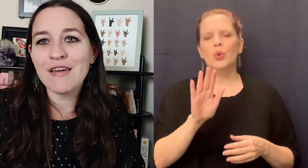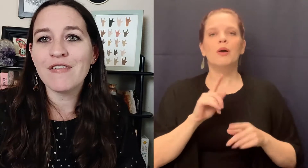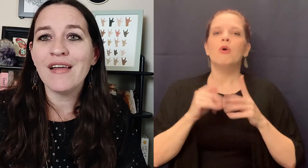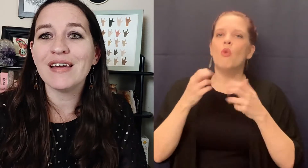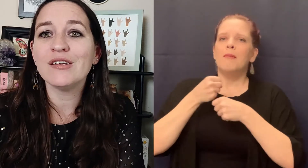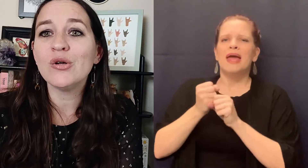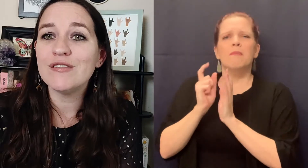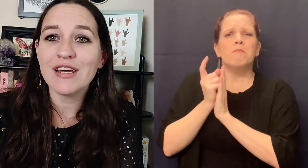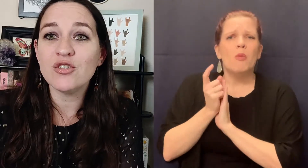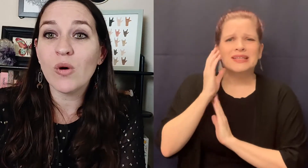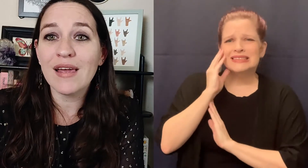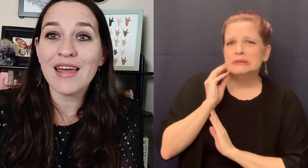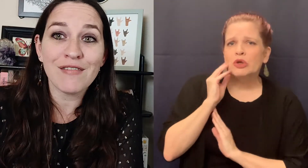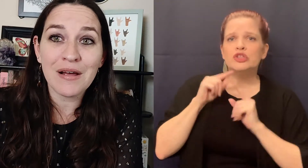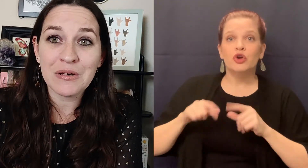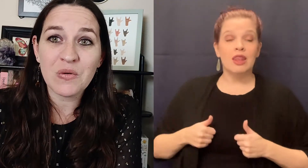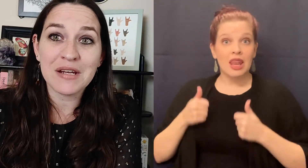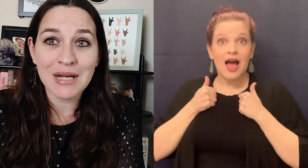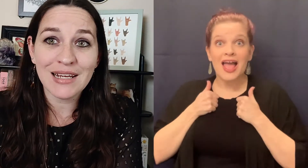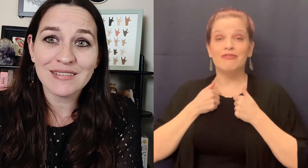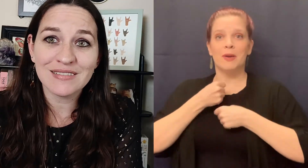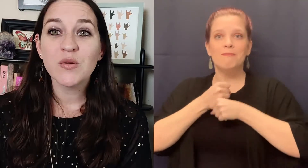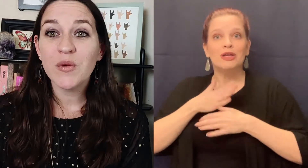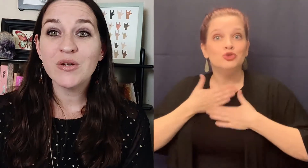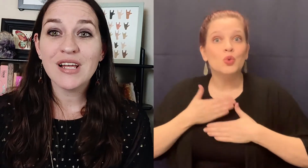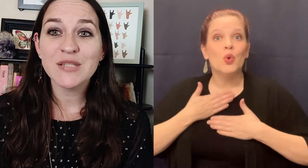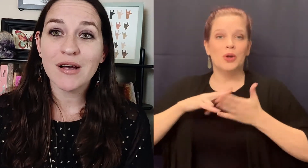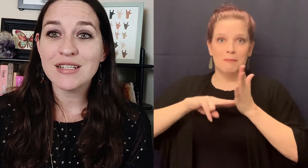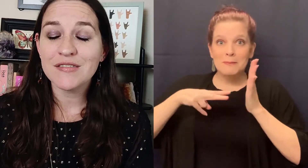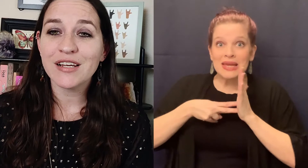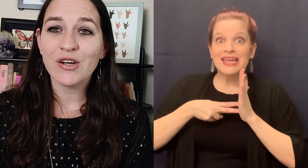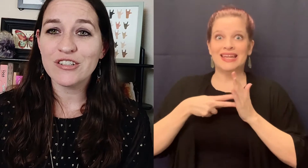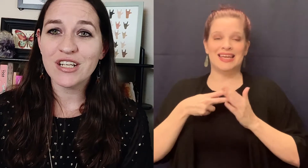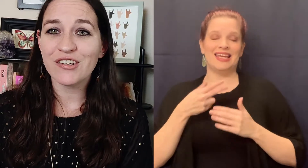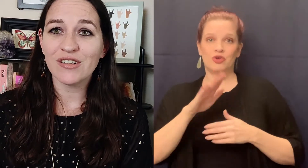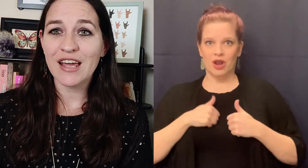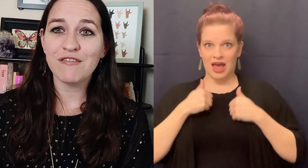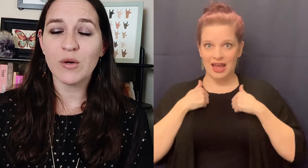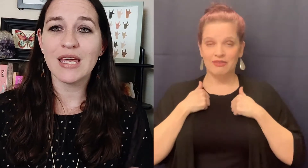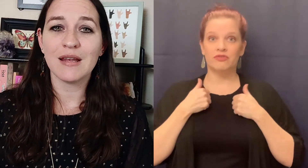life that can cultivate joy and value and meaning. So when we utilize positive psychology in our life, we can build